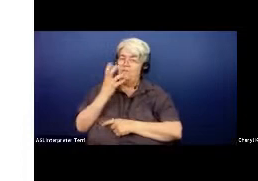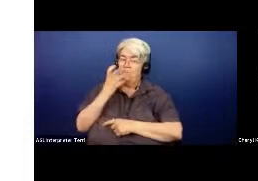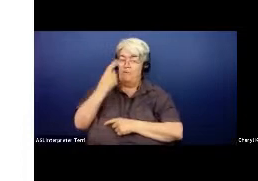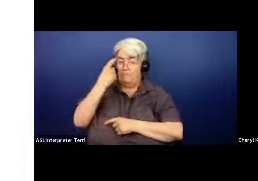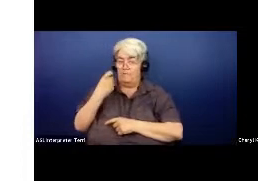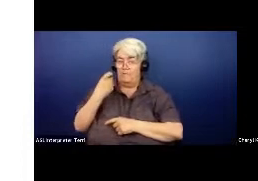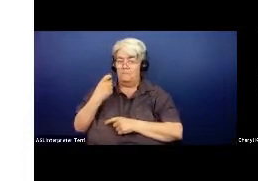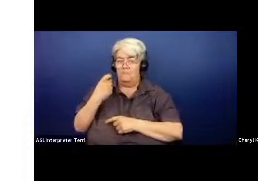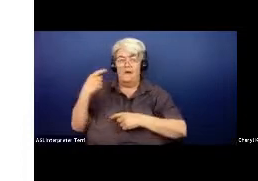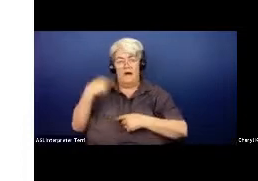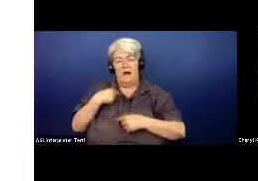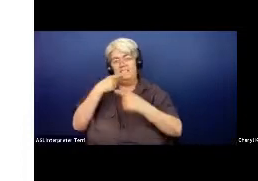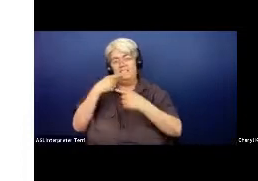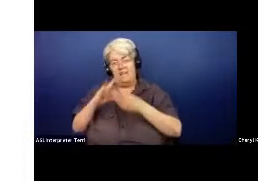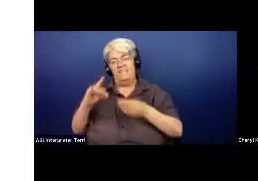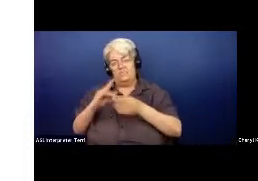hear me tell the story, because it